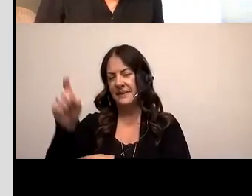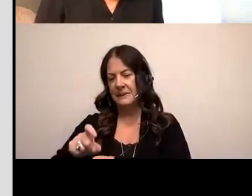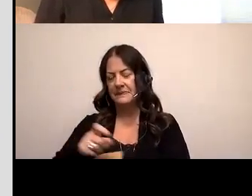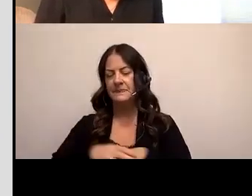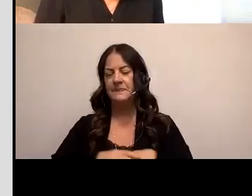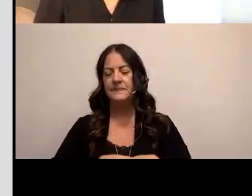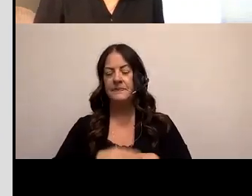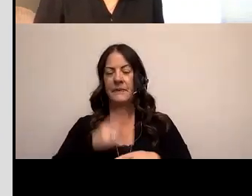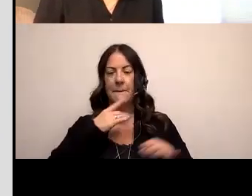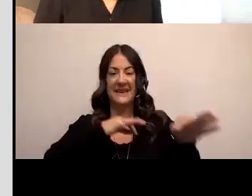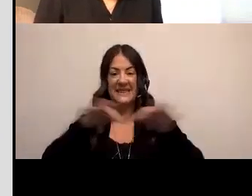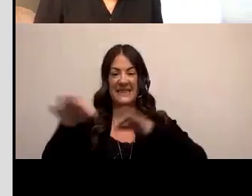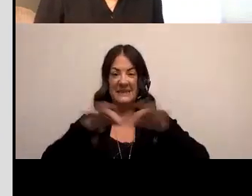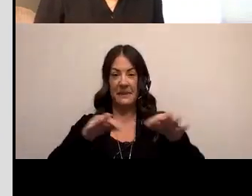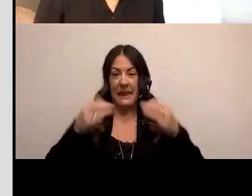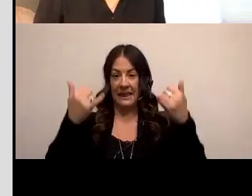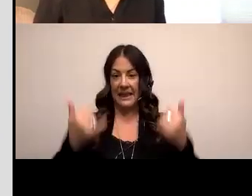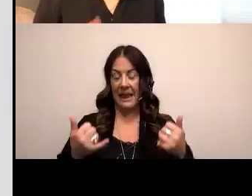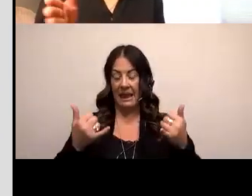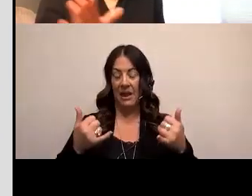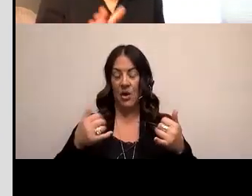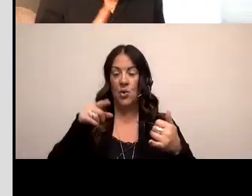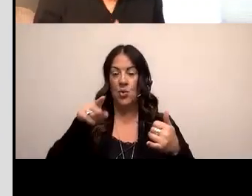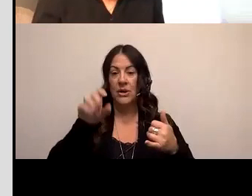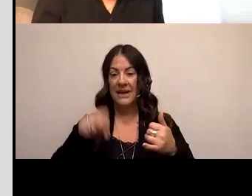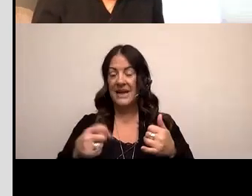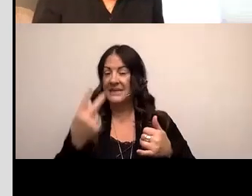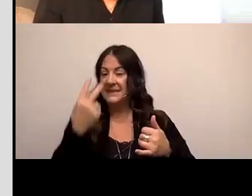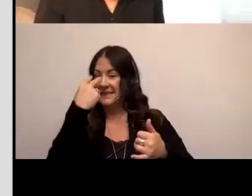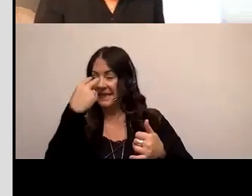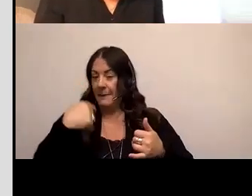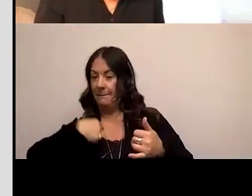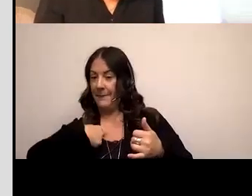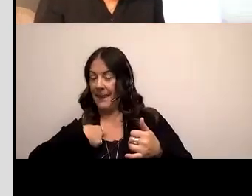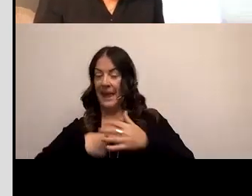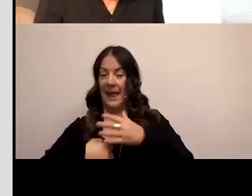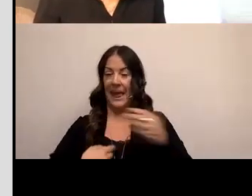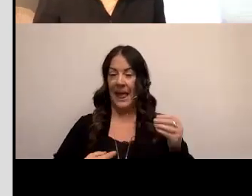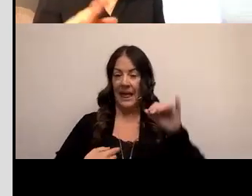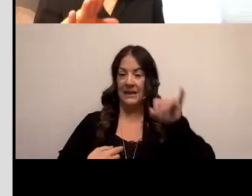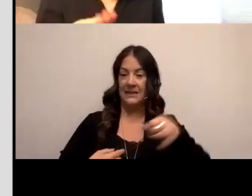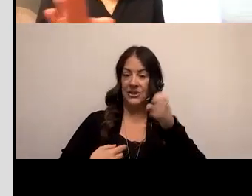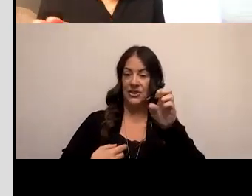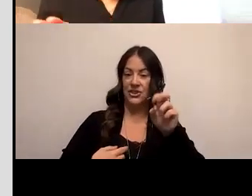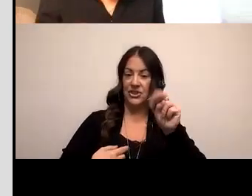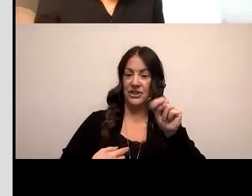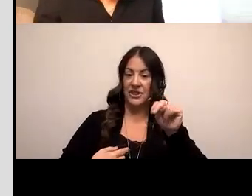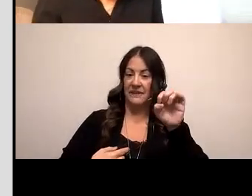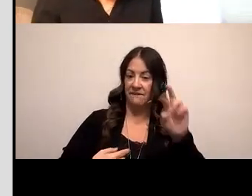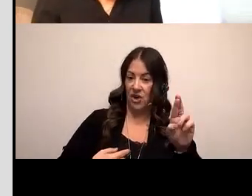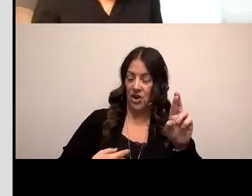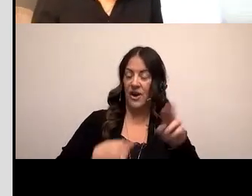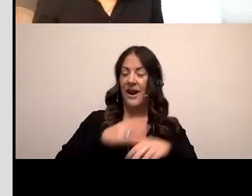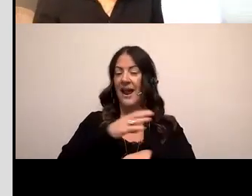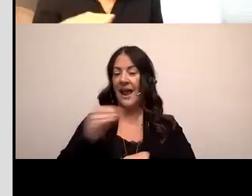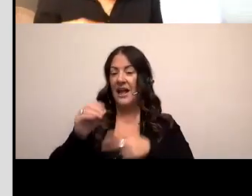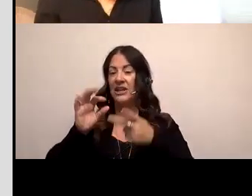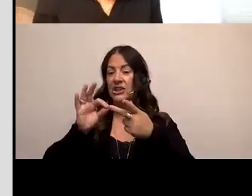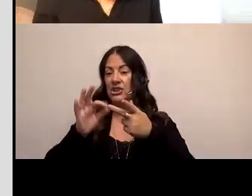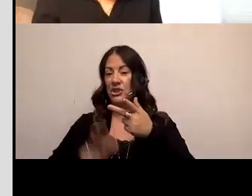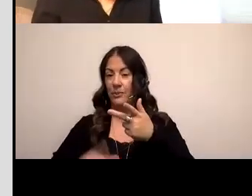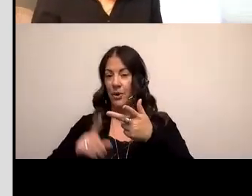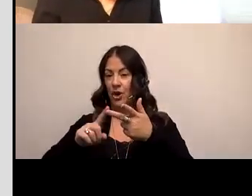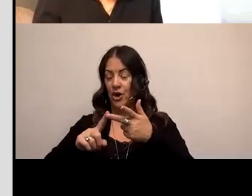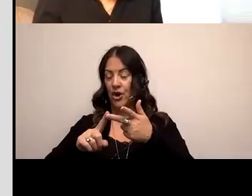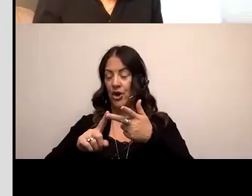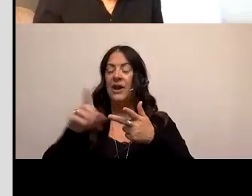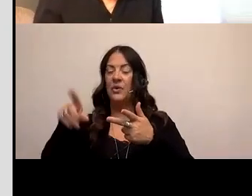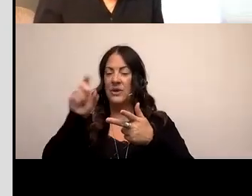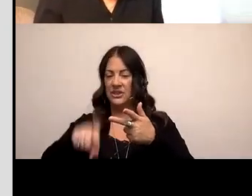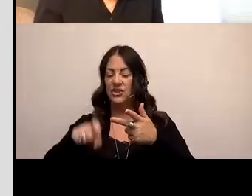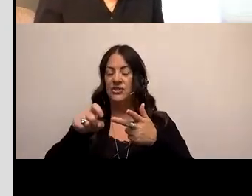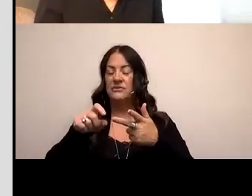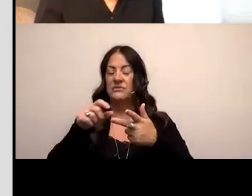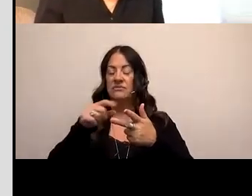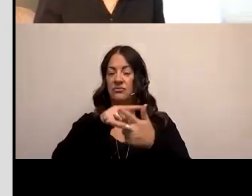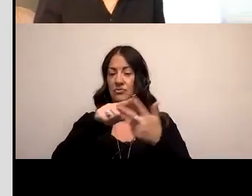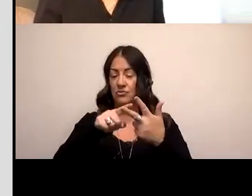YOU SHOULD SEE ME AND/OR JENNIFER. AND THE INTERPRETER AND THE CAPTIONING. YOUEAN CANNOT